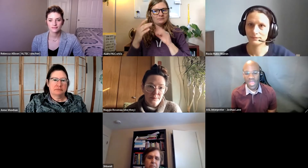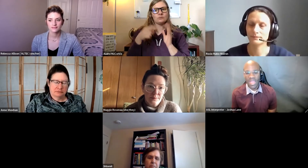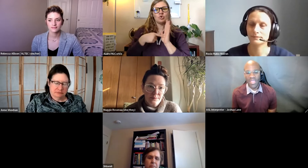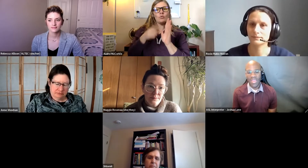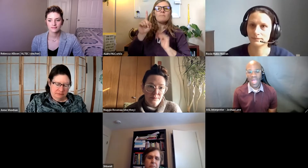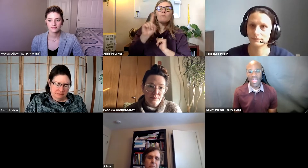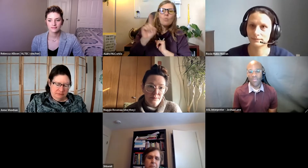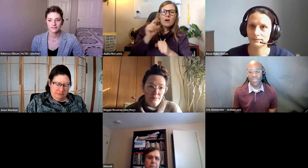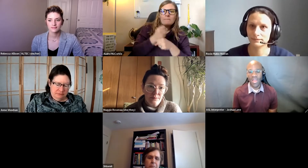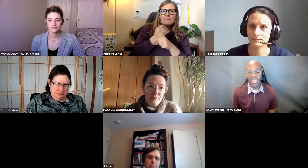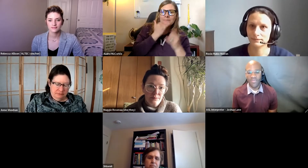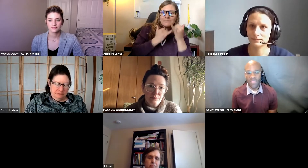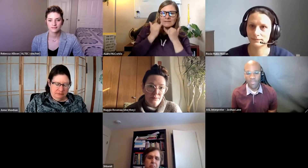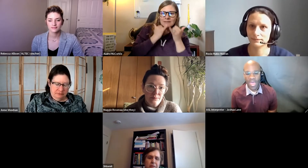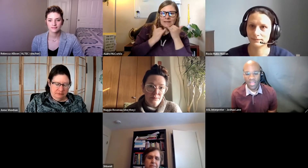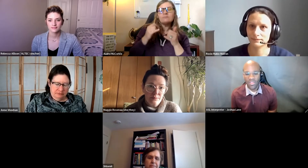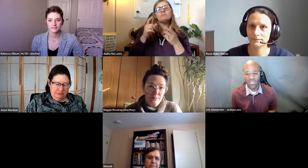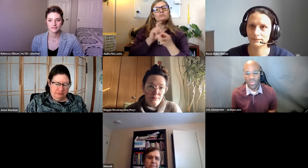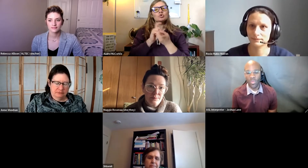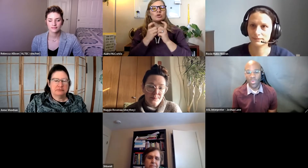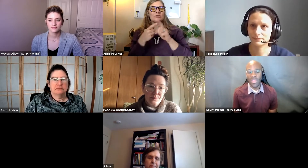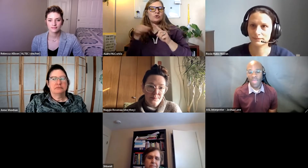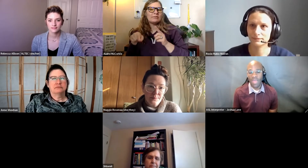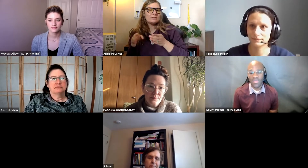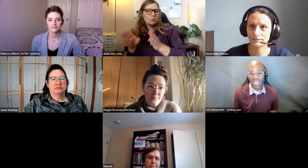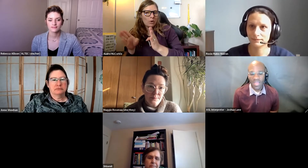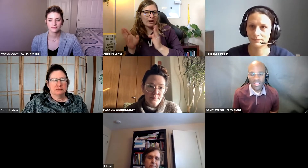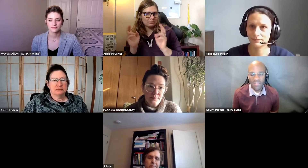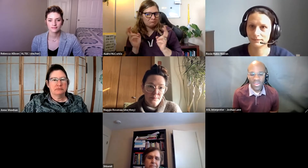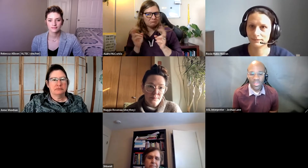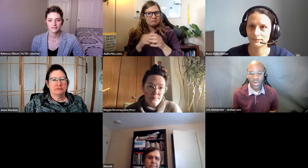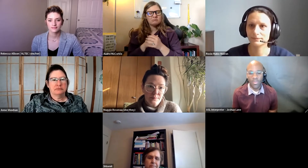and then I can provide them feedback to show where they made mistakes in the video